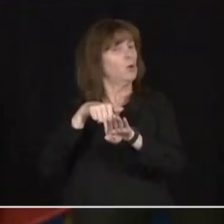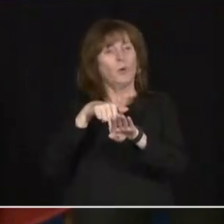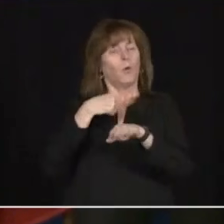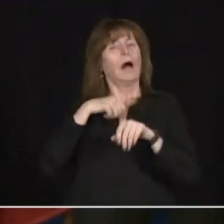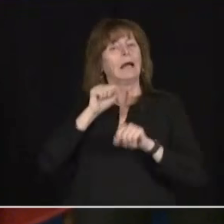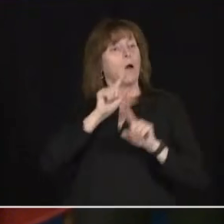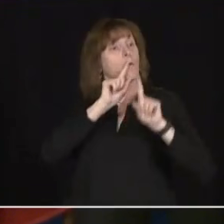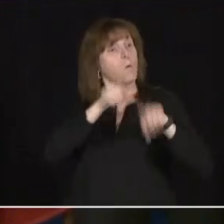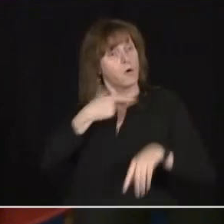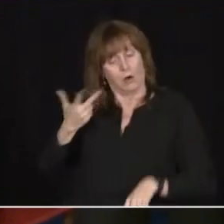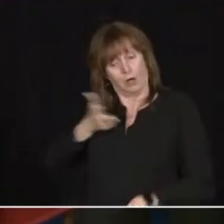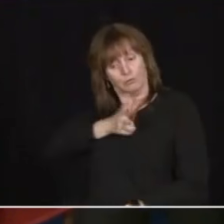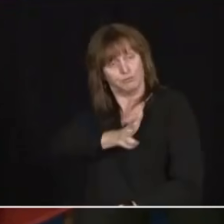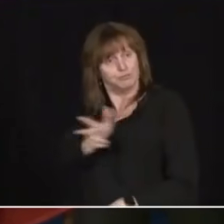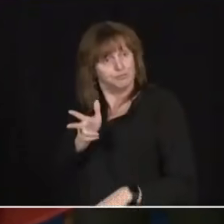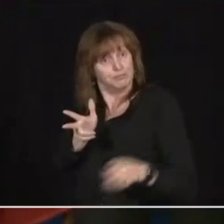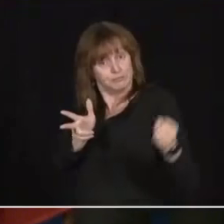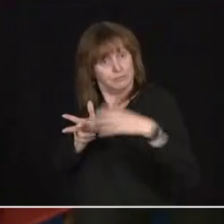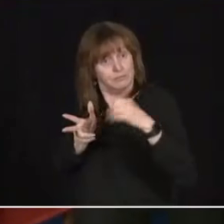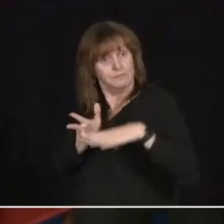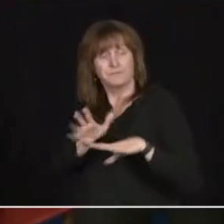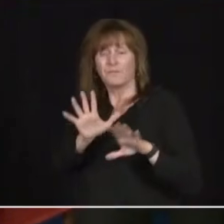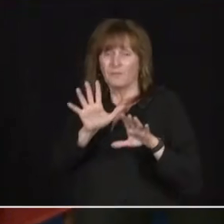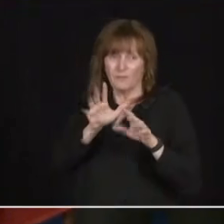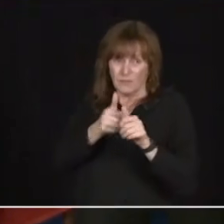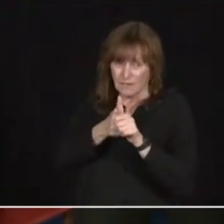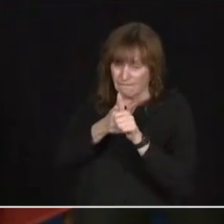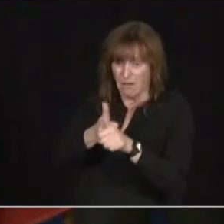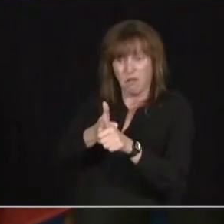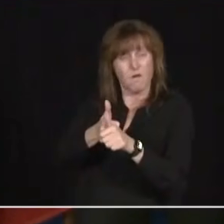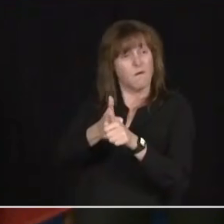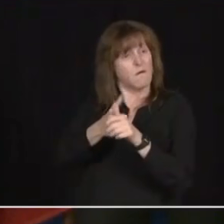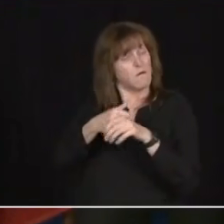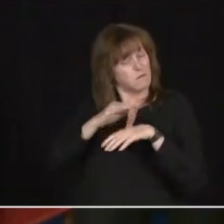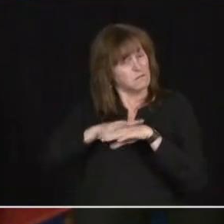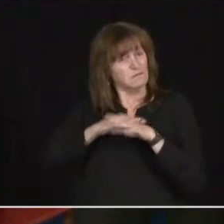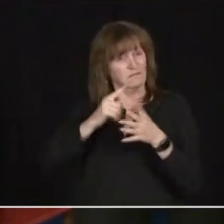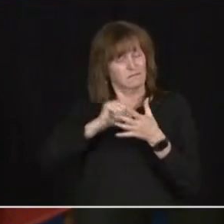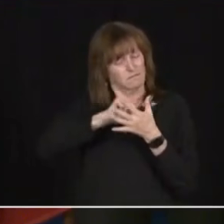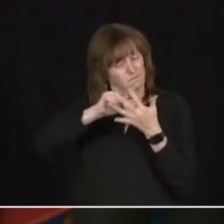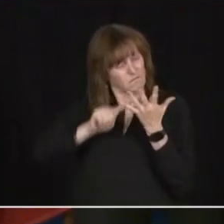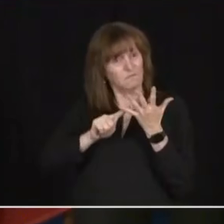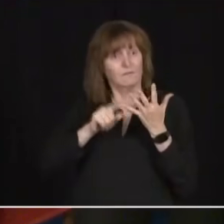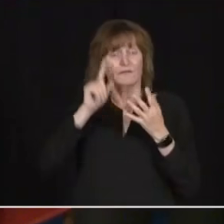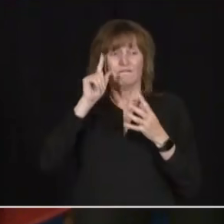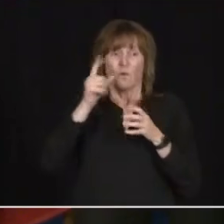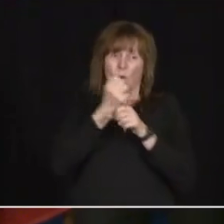health measures and the same workplace safety guidelines as well. We will continue to get more businesses and